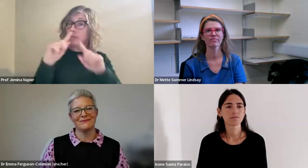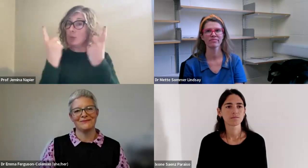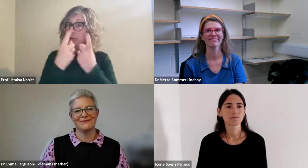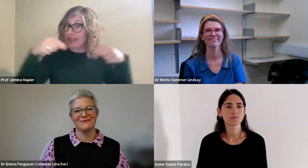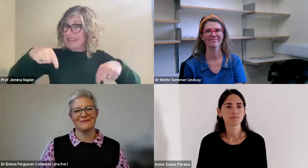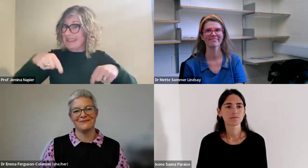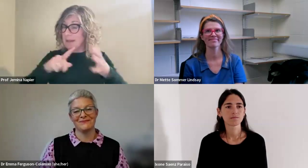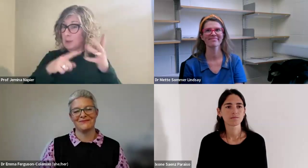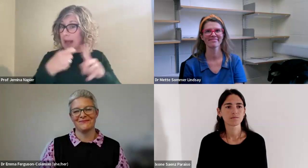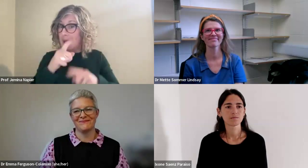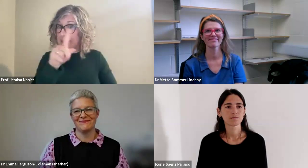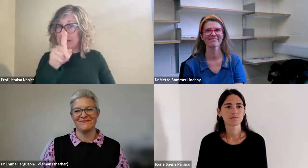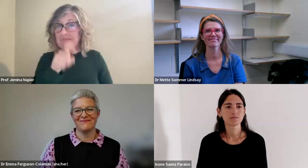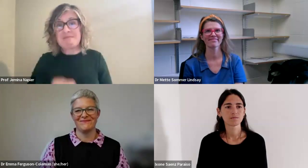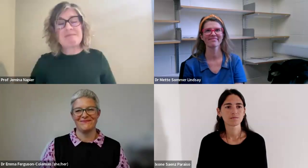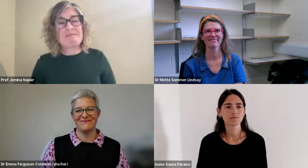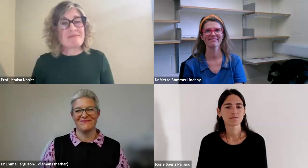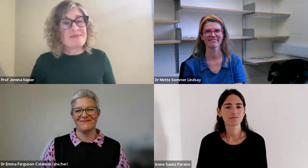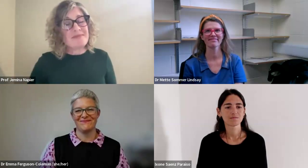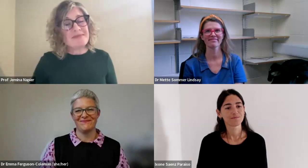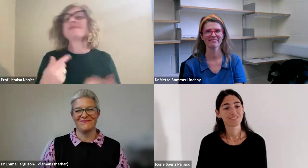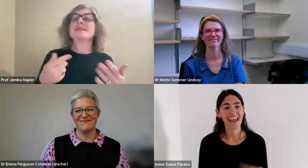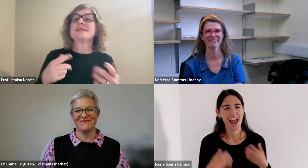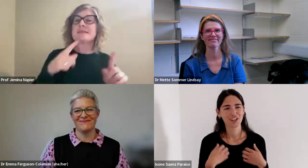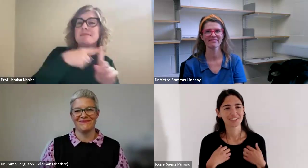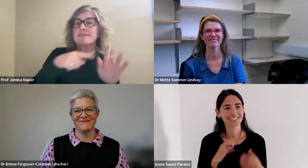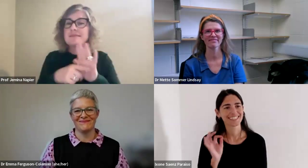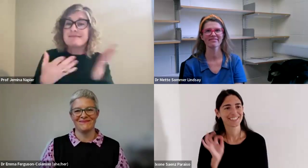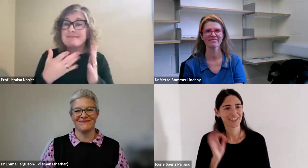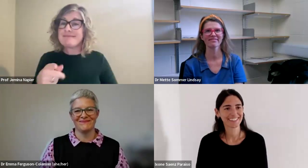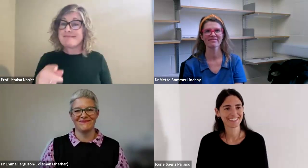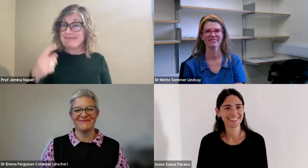that we should have a deaf university here in the UK? is the question that Kevin has posed us.